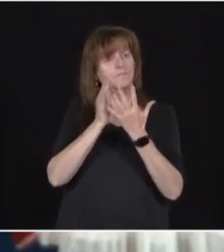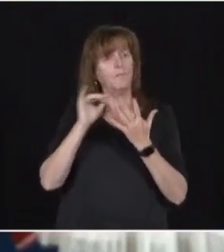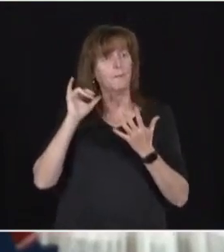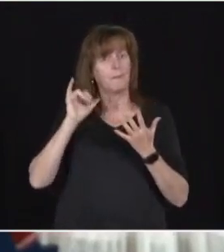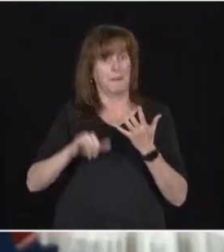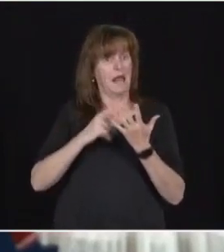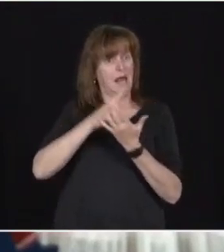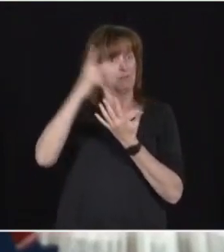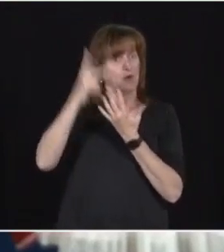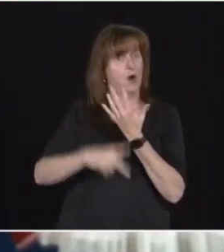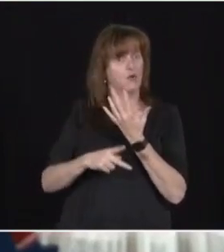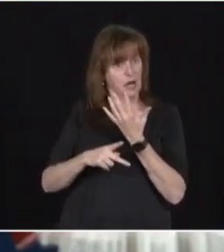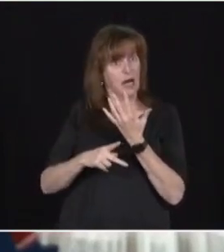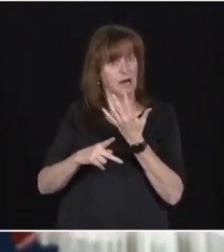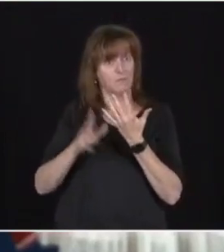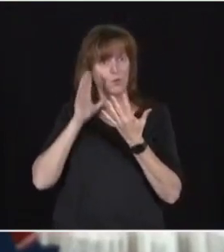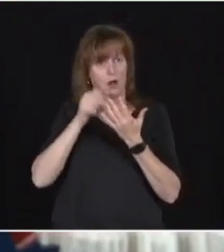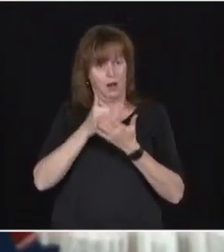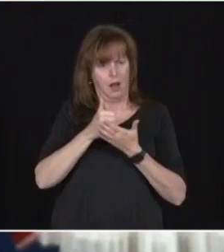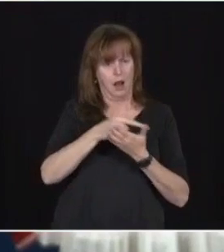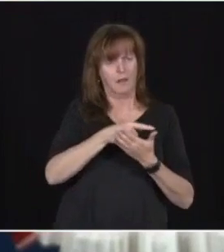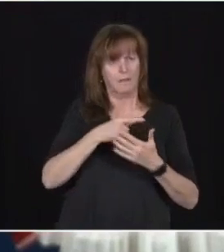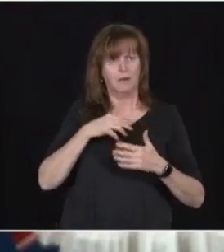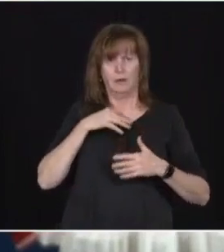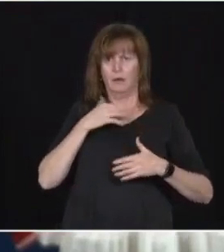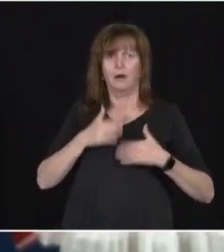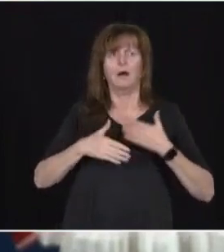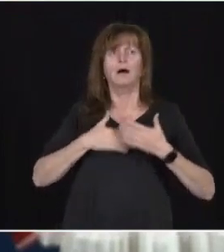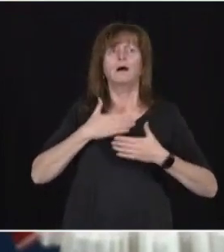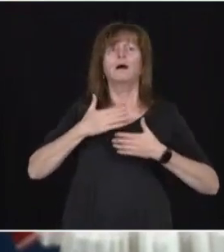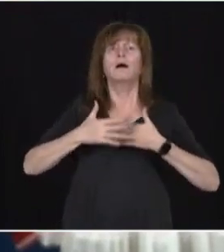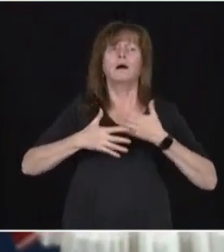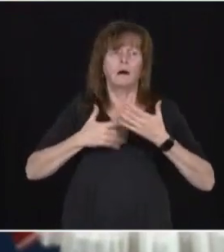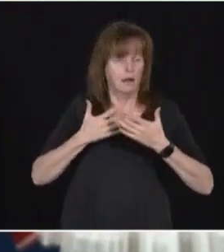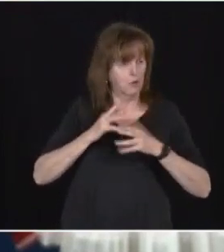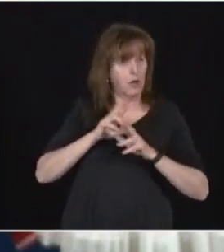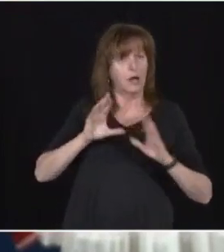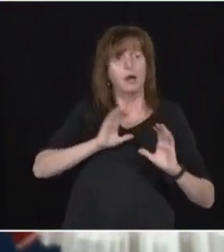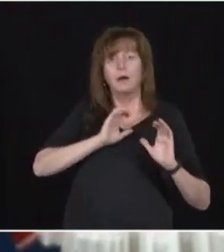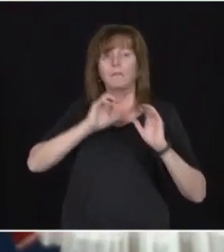While those constituencies, they will re-climate ties themselves back to school. It's focused on behavior and communication and that